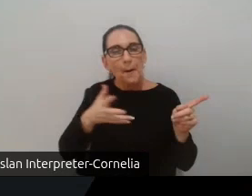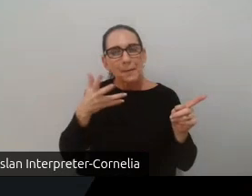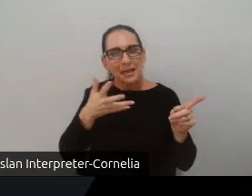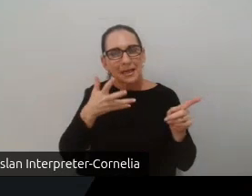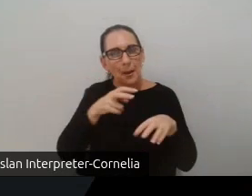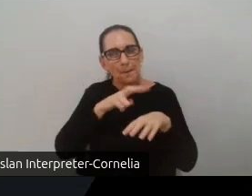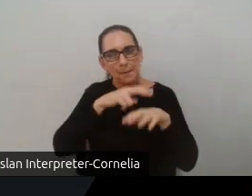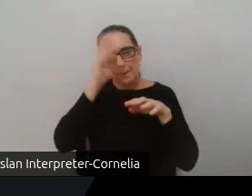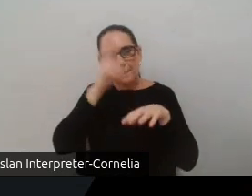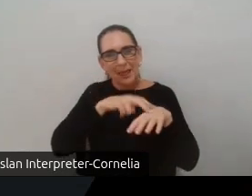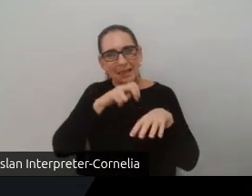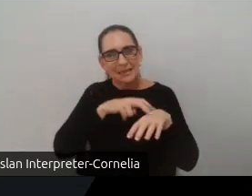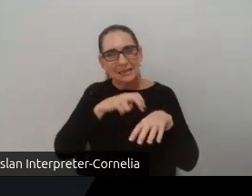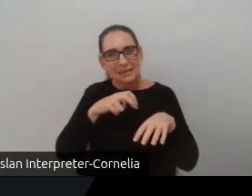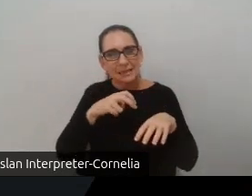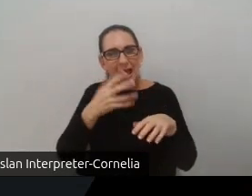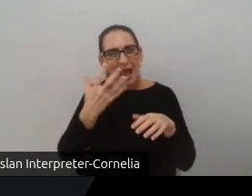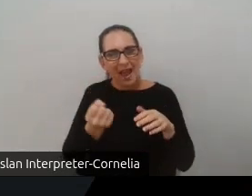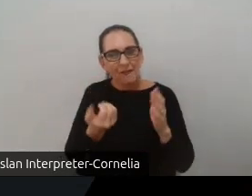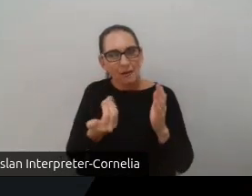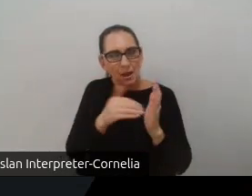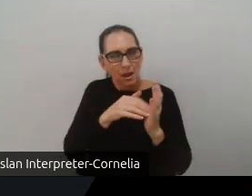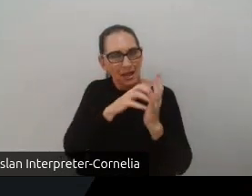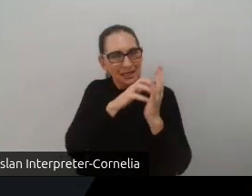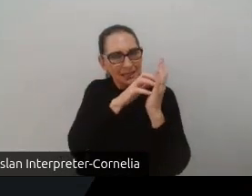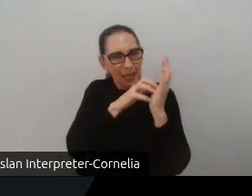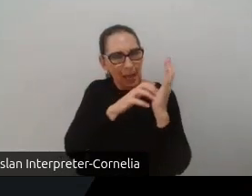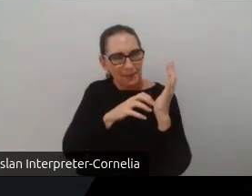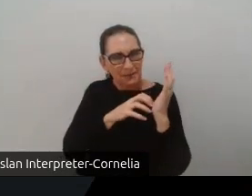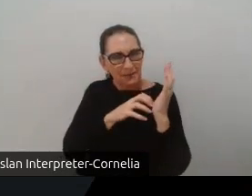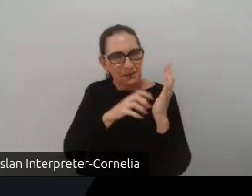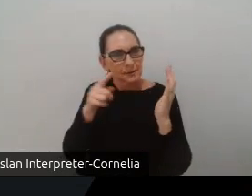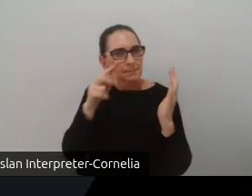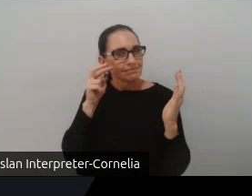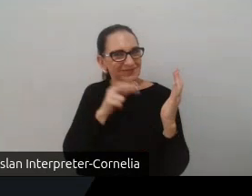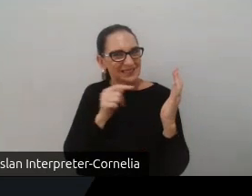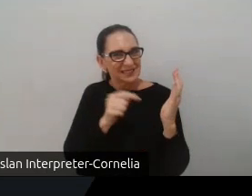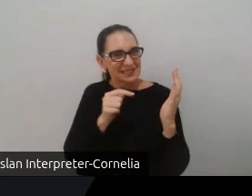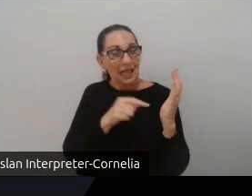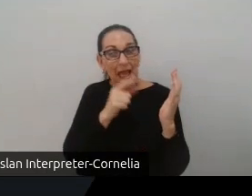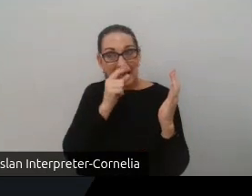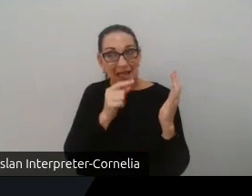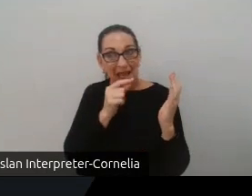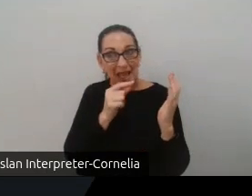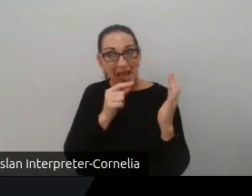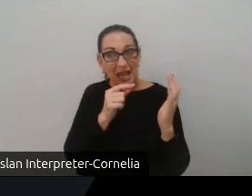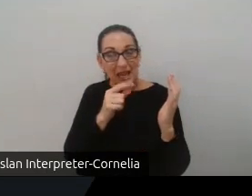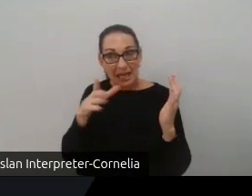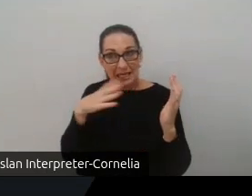um section in their statement. So, keep an eye out for that. that can refer to if the respondent has